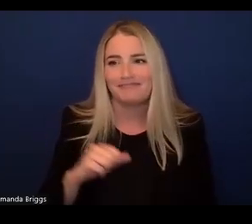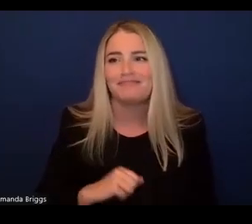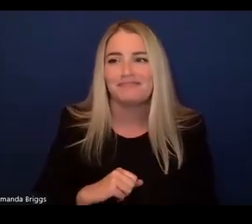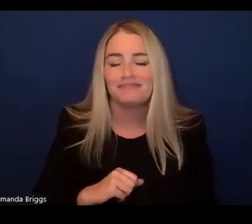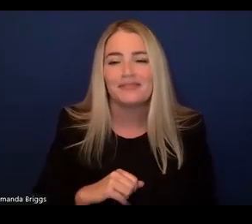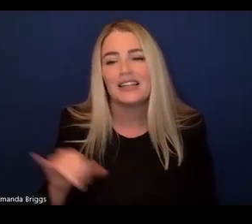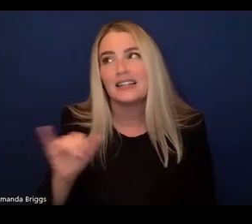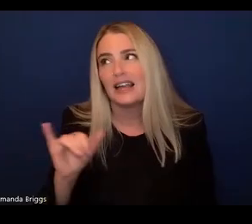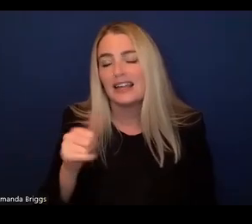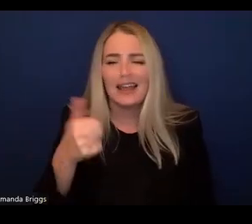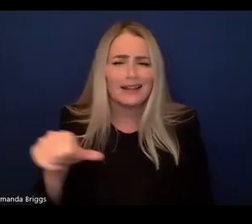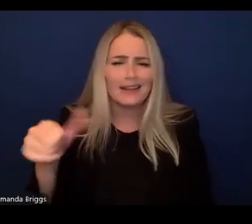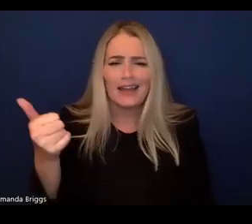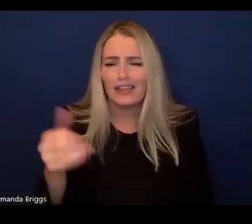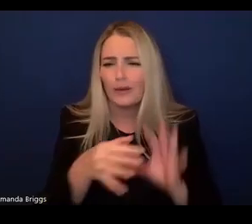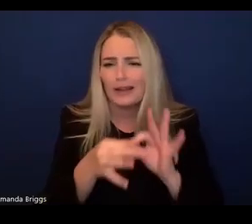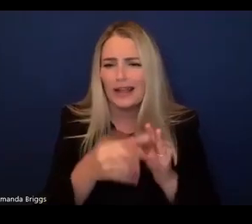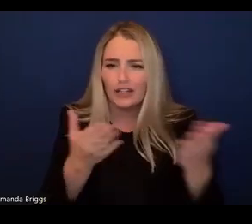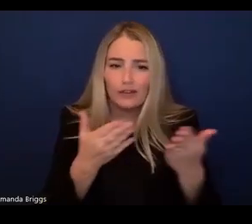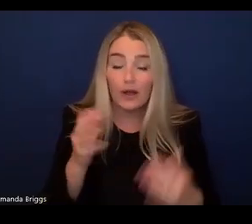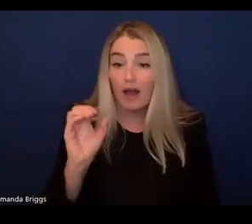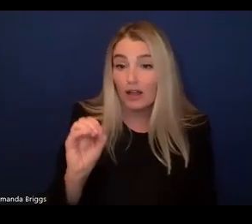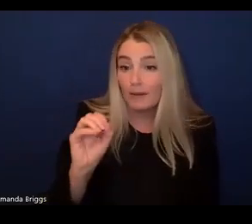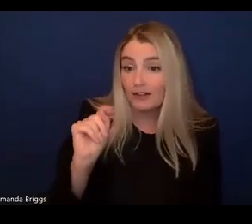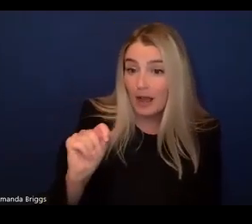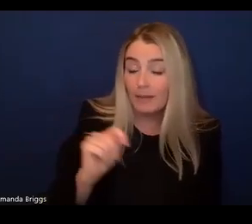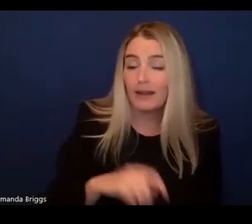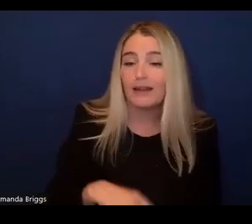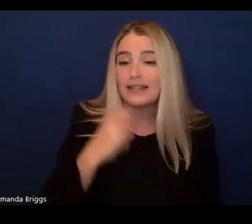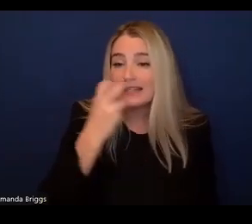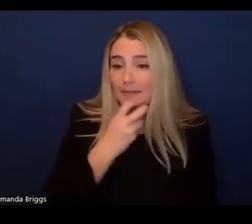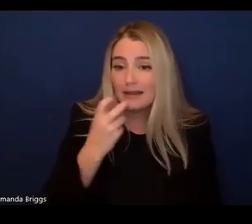It's like any other related services like occupational therapy, speech therapy.